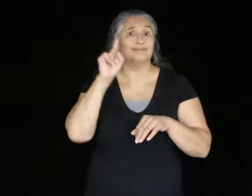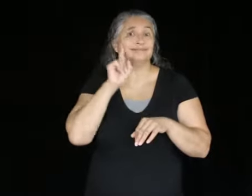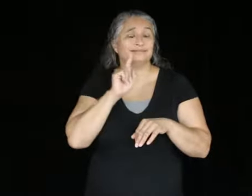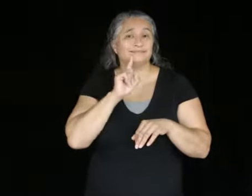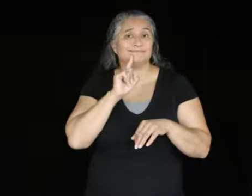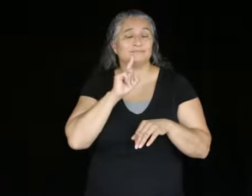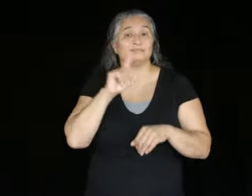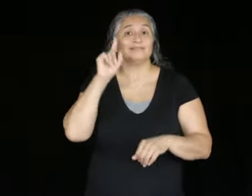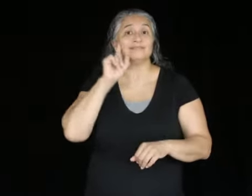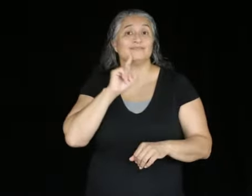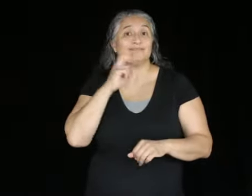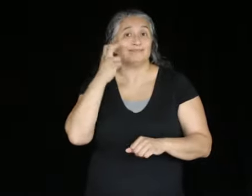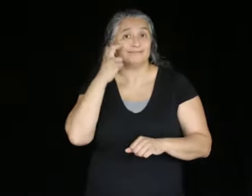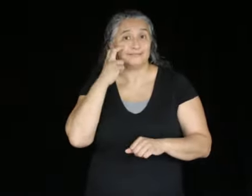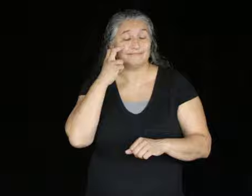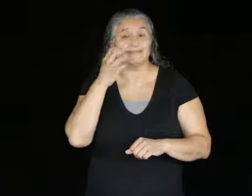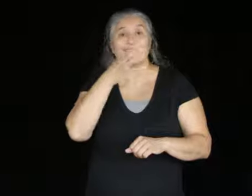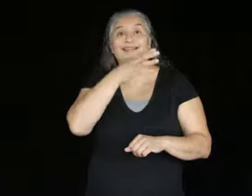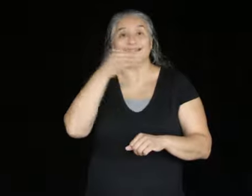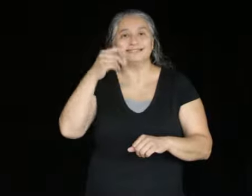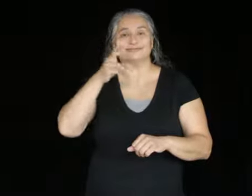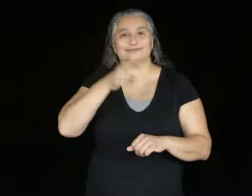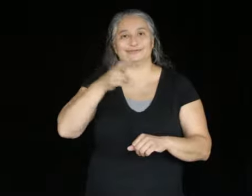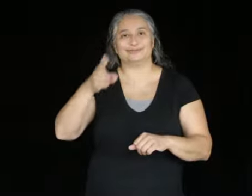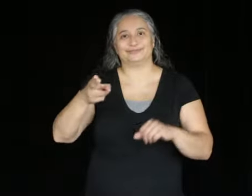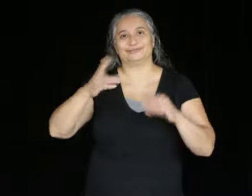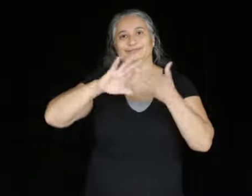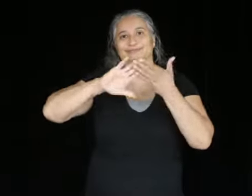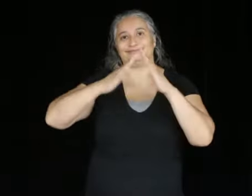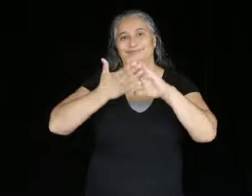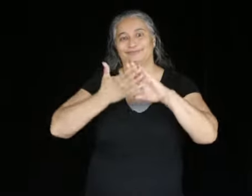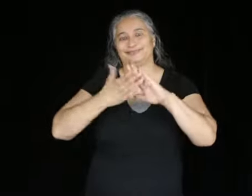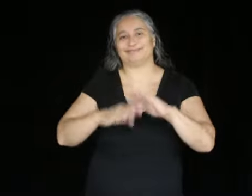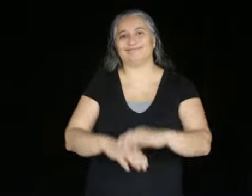the Deaf, Deaf-Blind and Hard of Hearing Community.